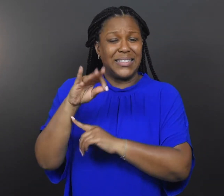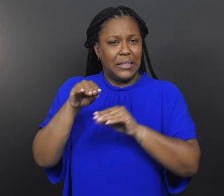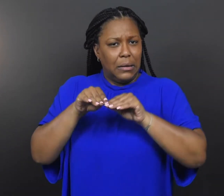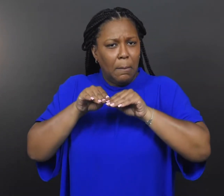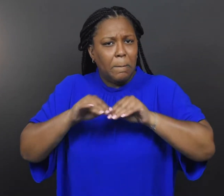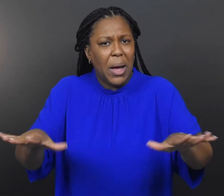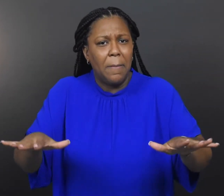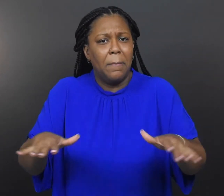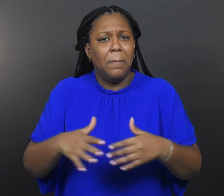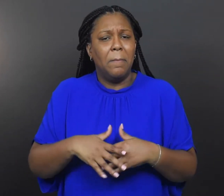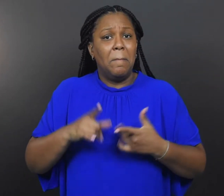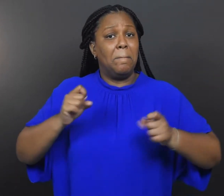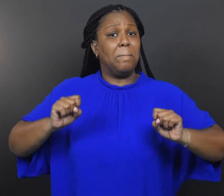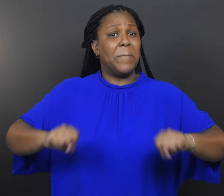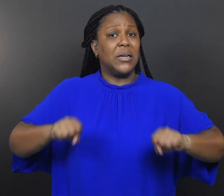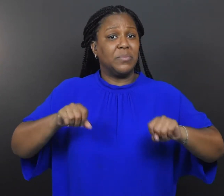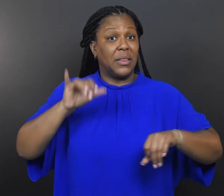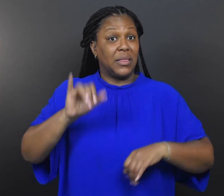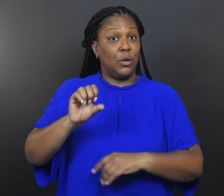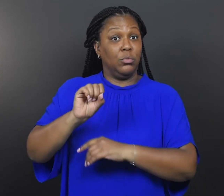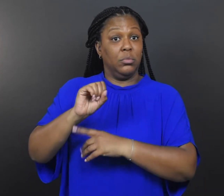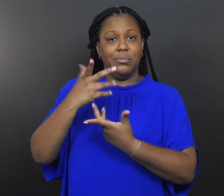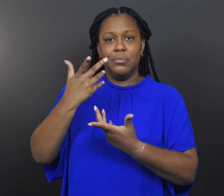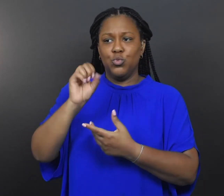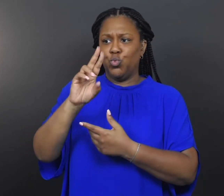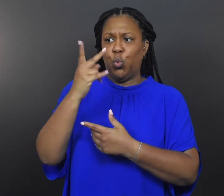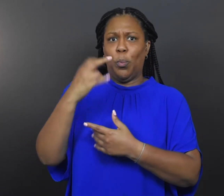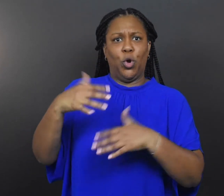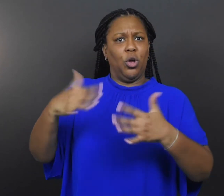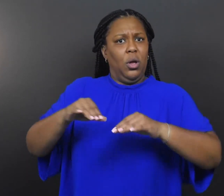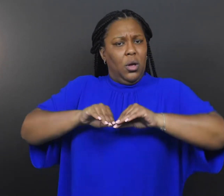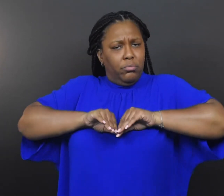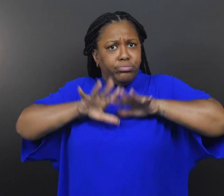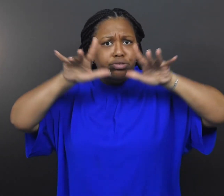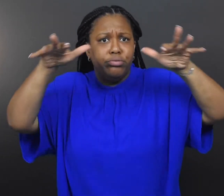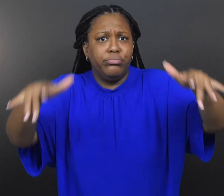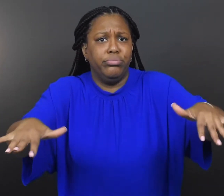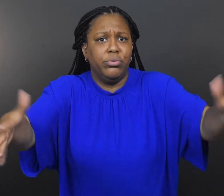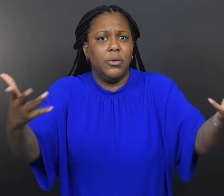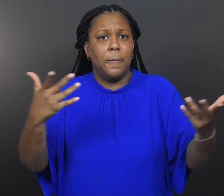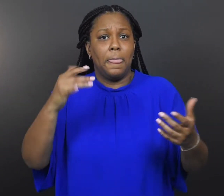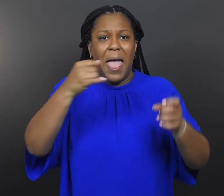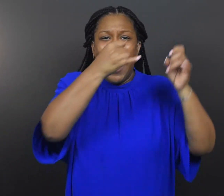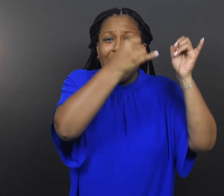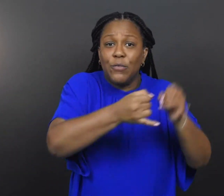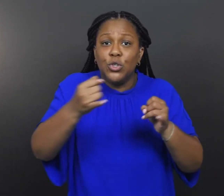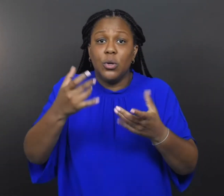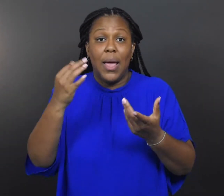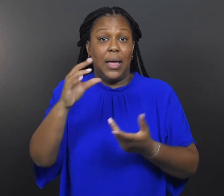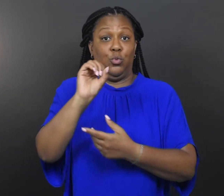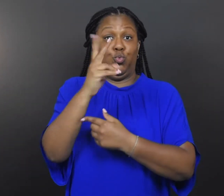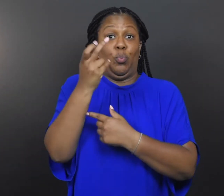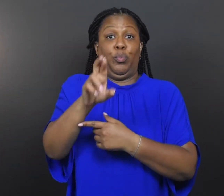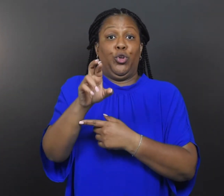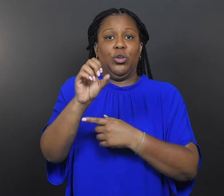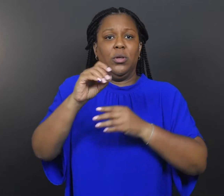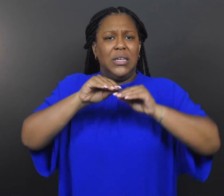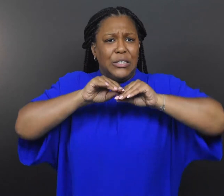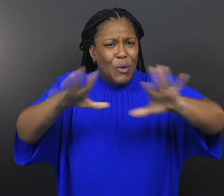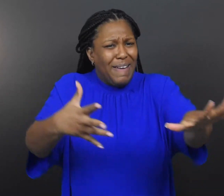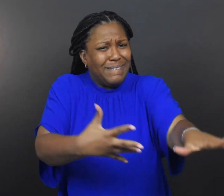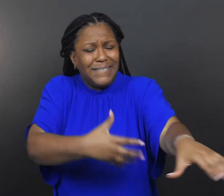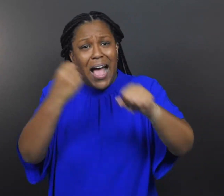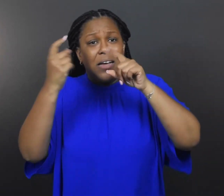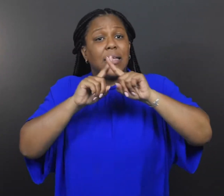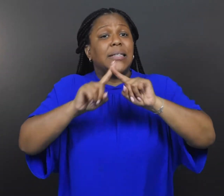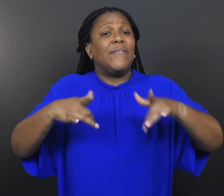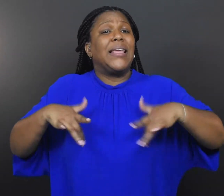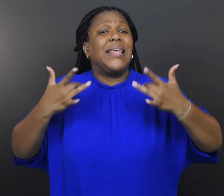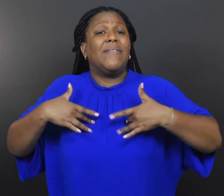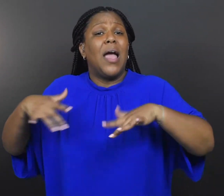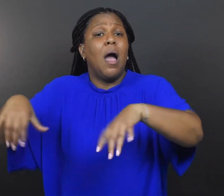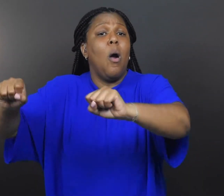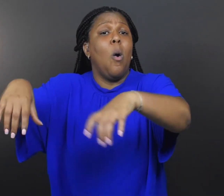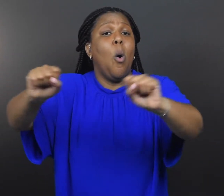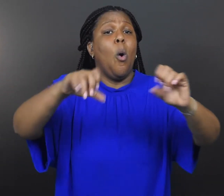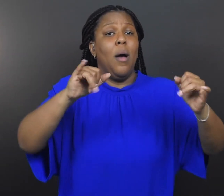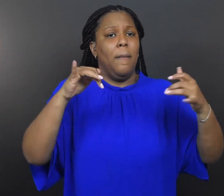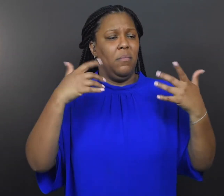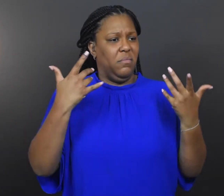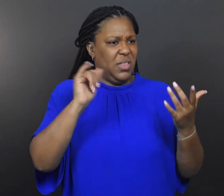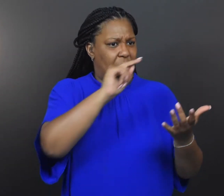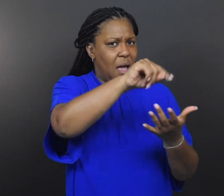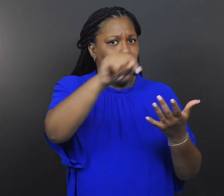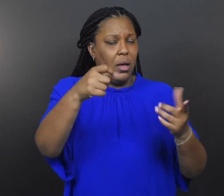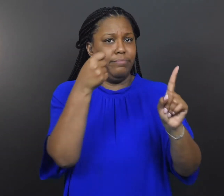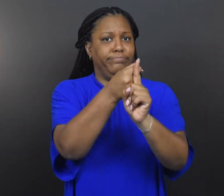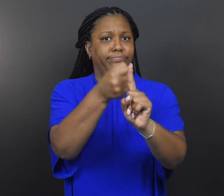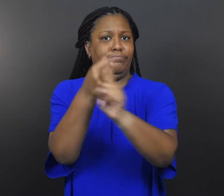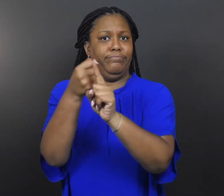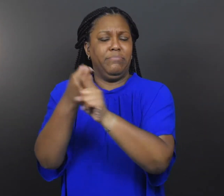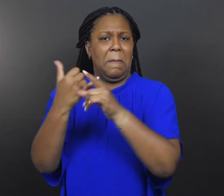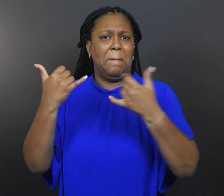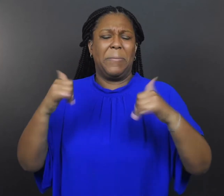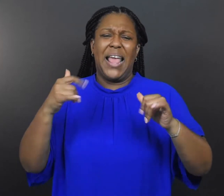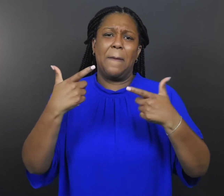that super-spreader individuals and super-spreader events might play a big role.